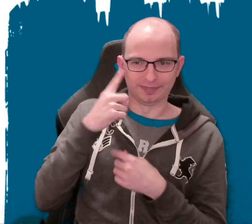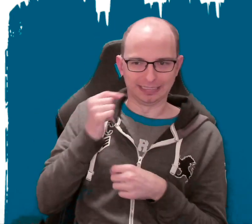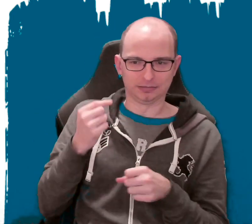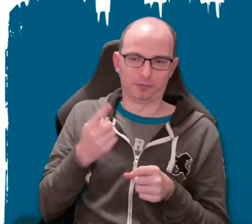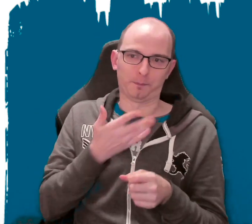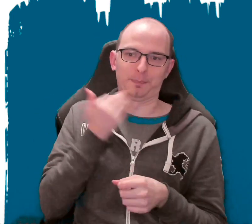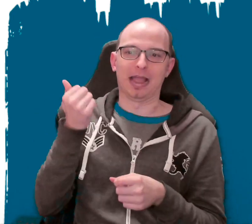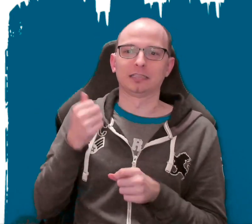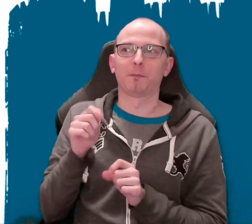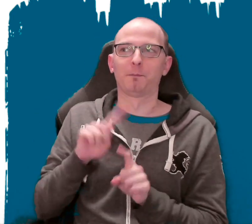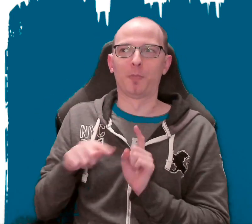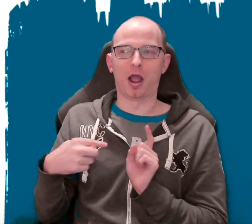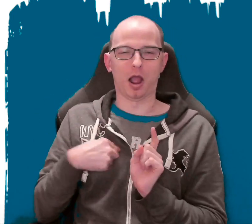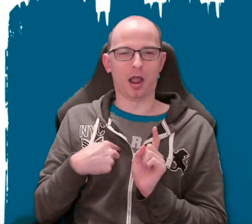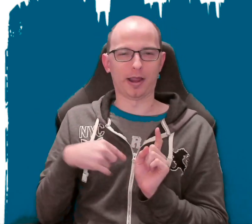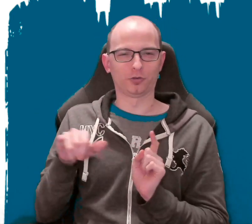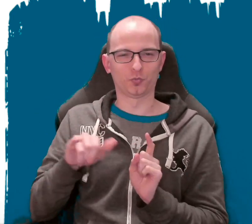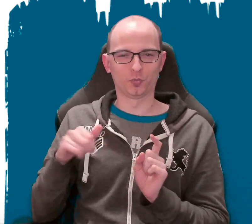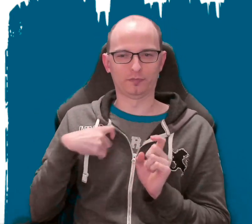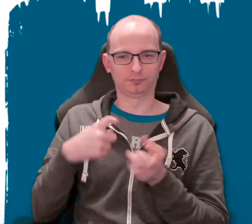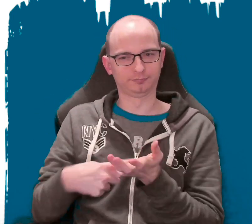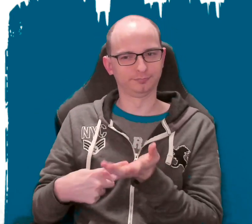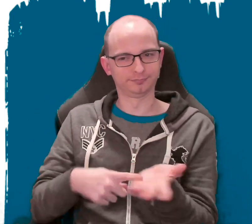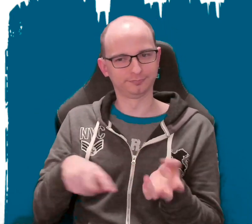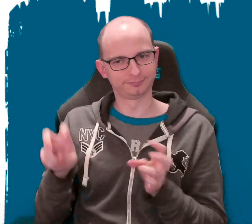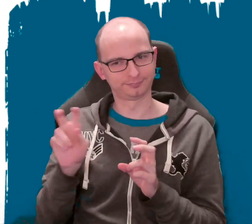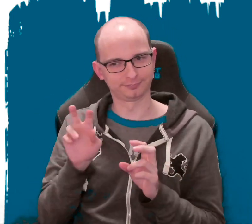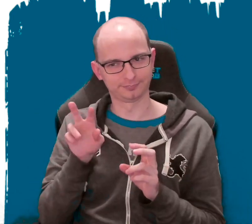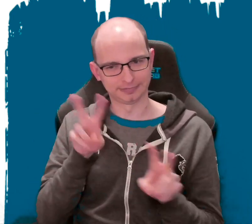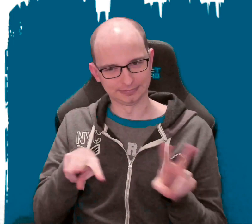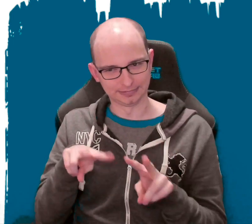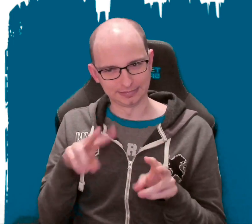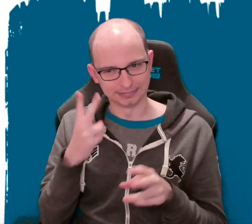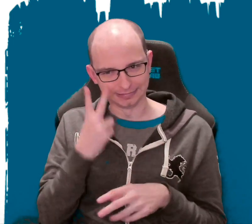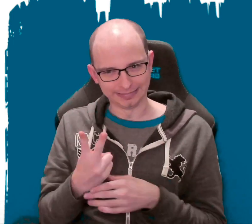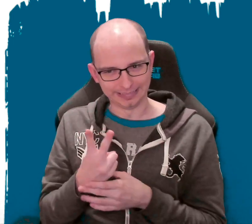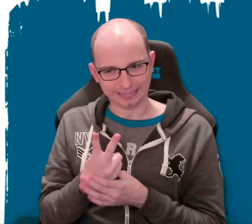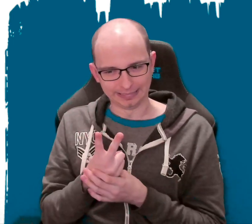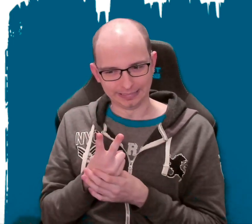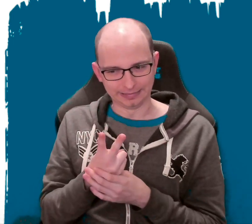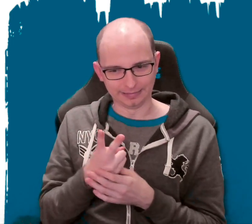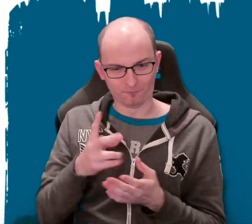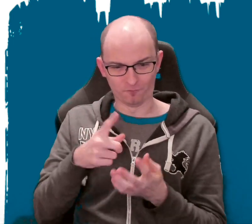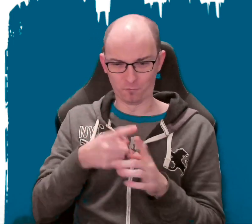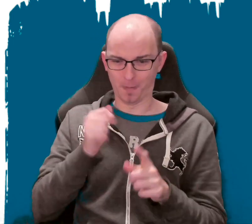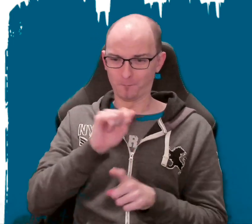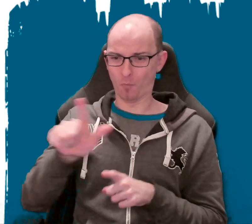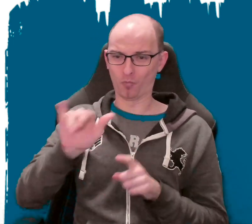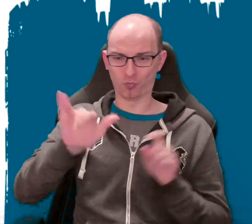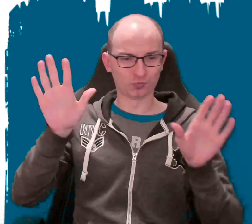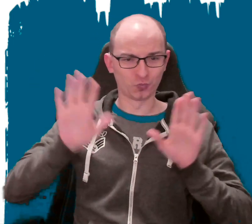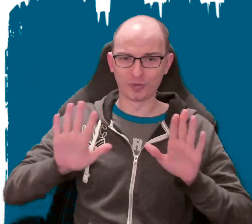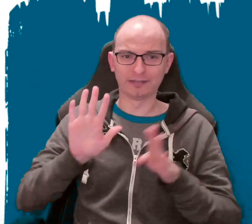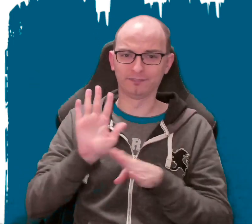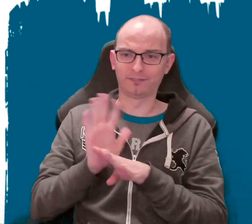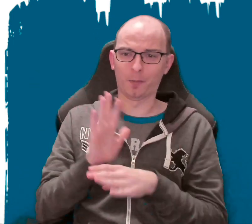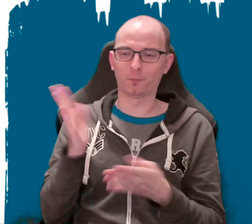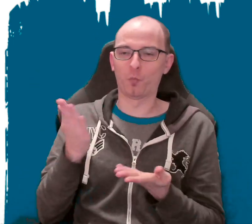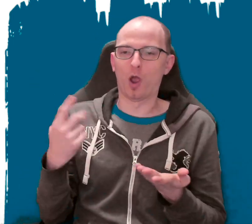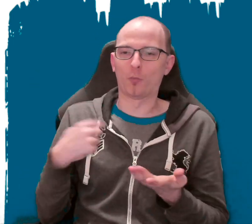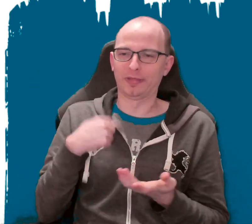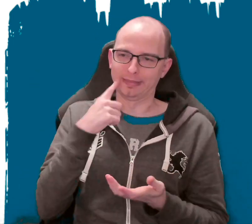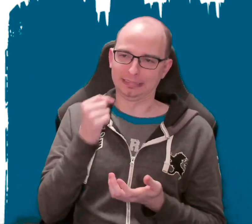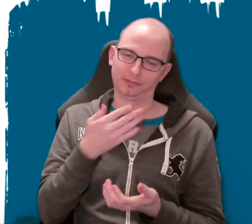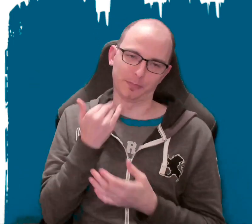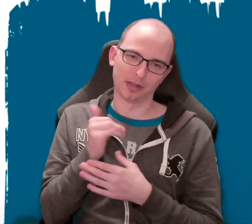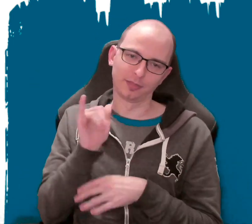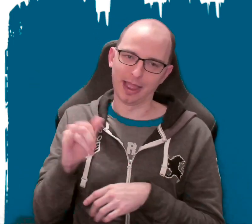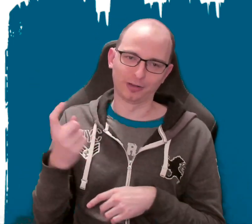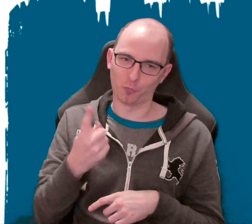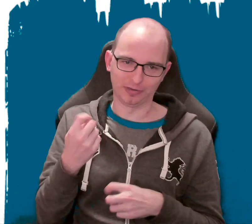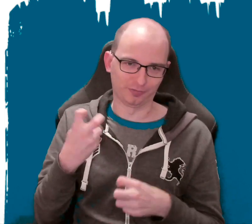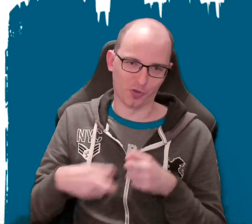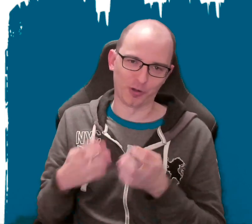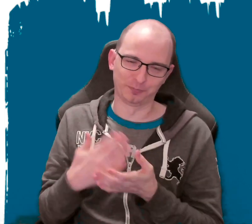All of the films are great, so it’s a difficult task to choose from them!